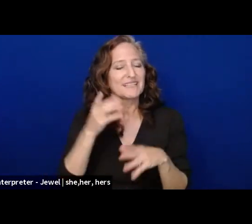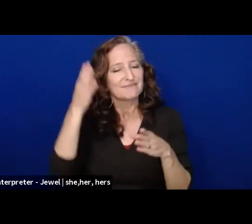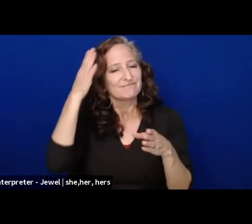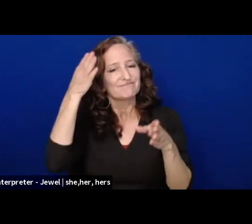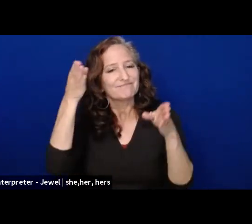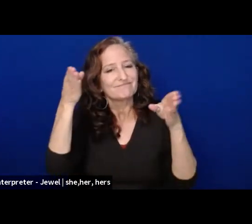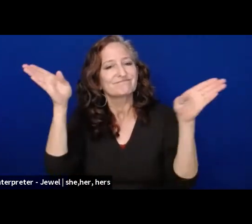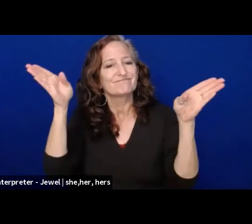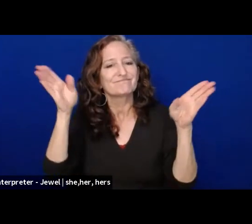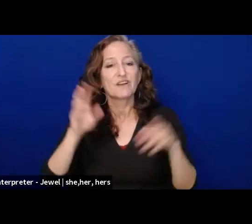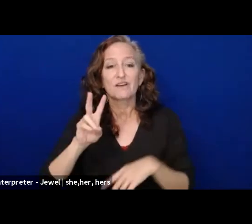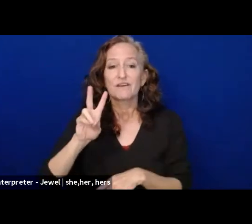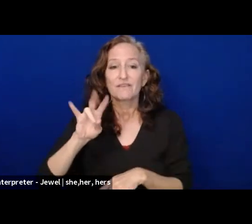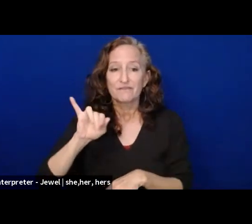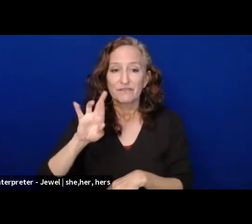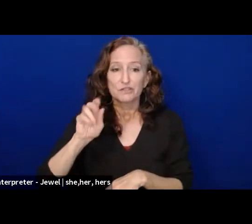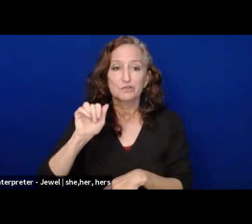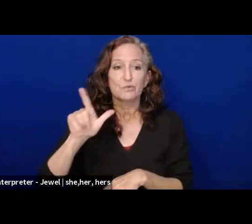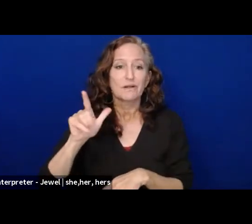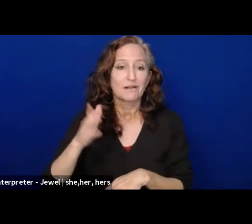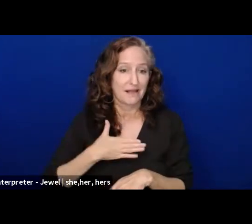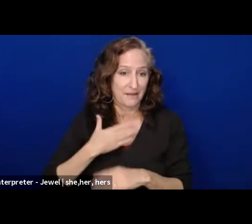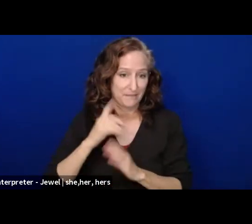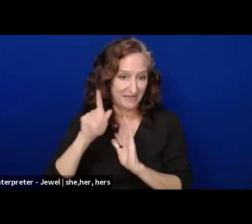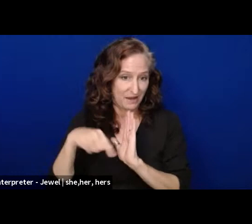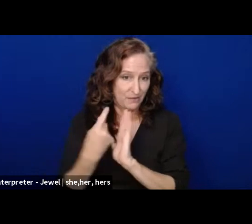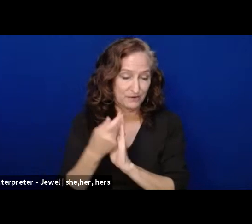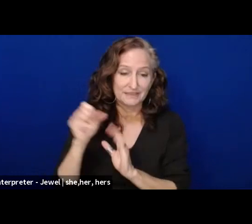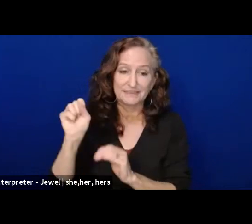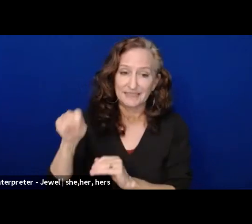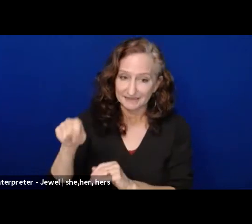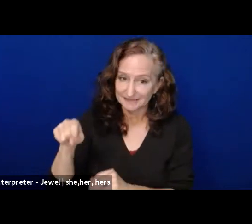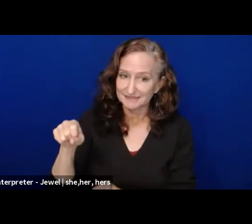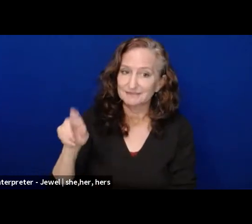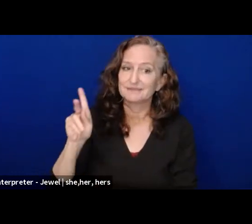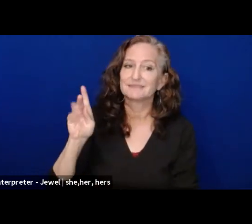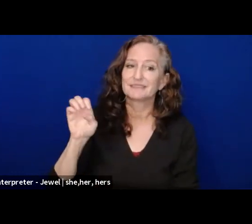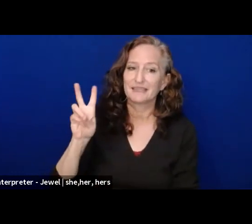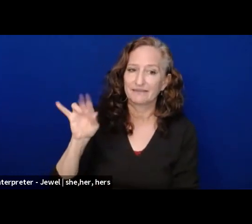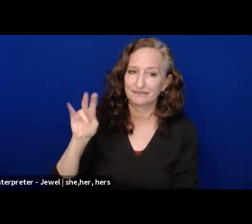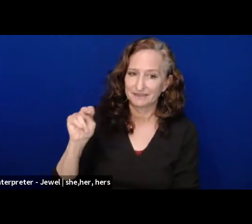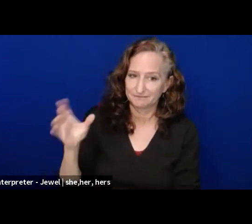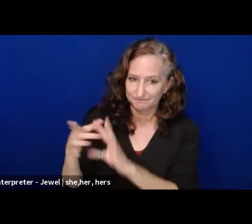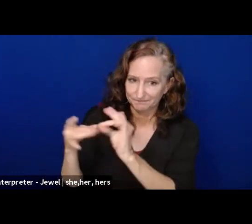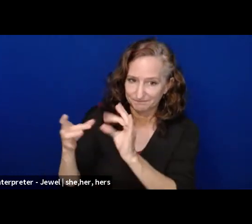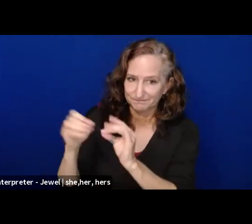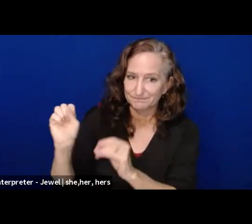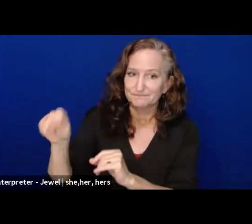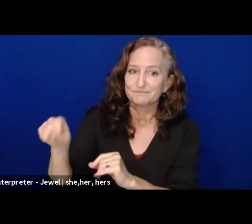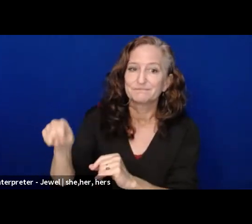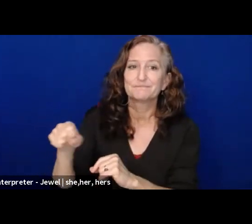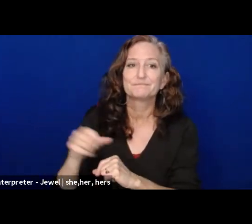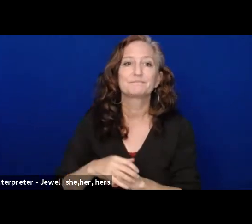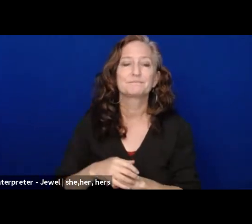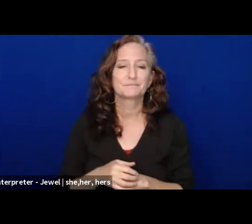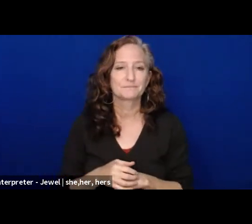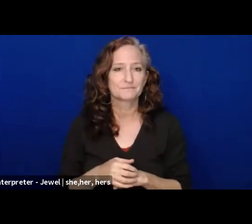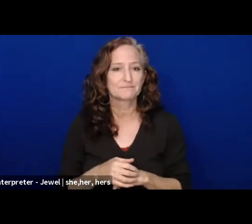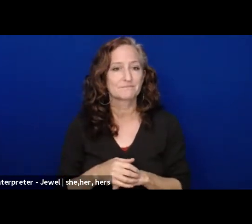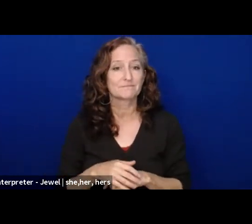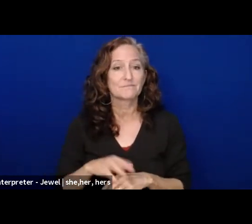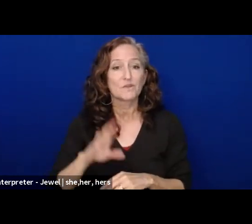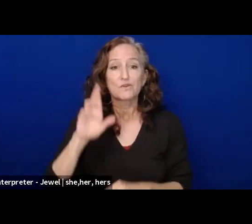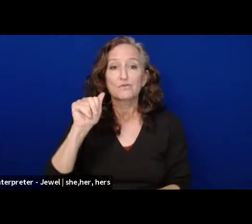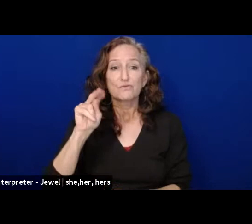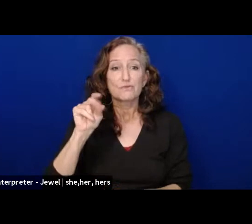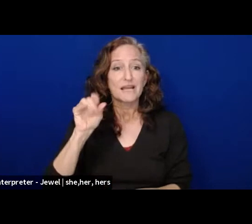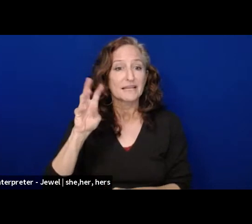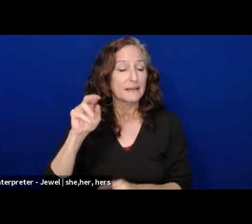happy hour,” yeah, Kevin. Great. Those random acts of kindness, yeah, one-hundred percent.